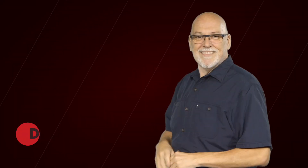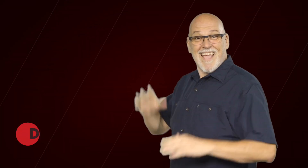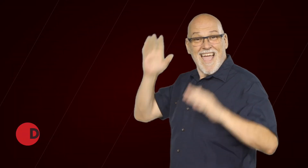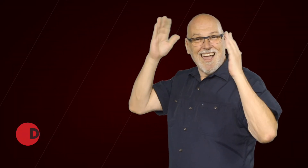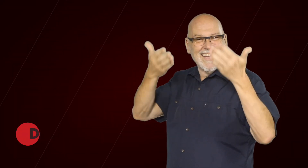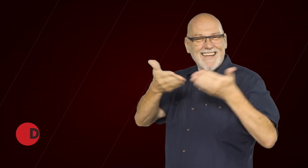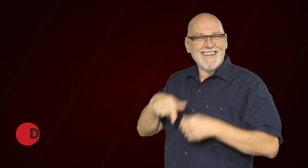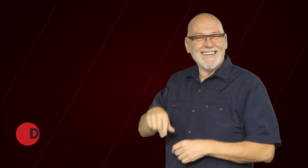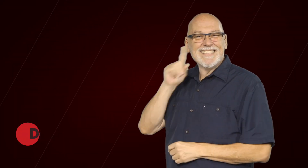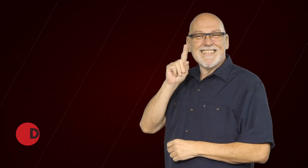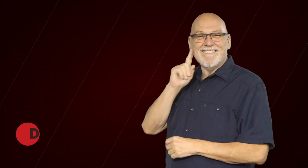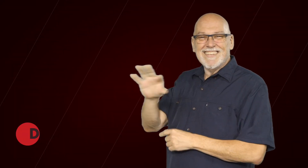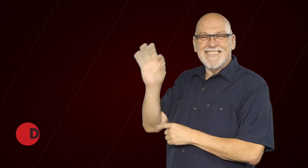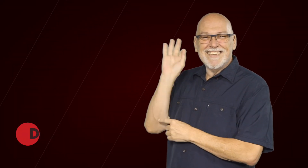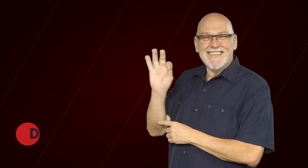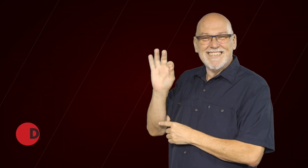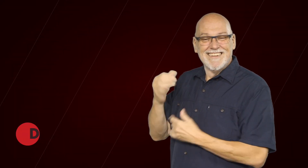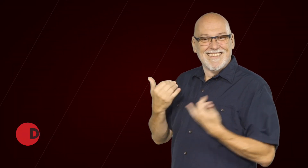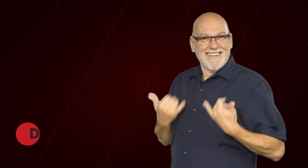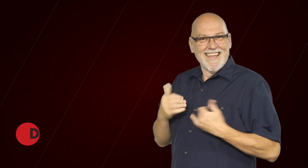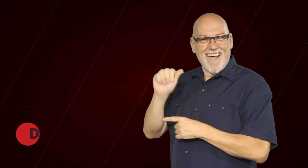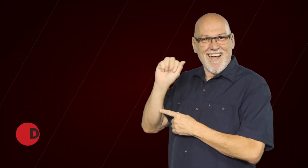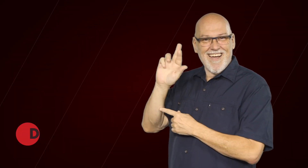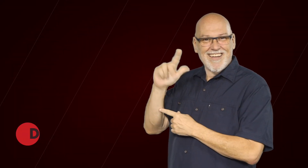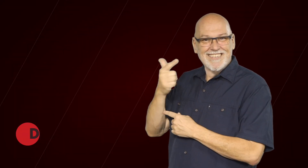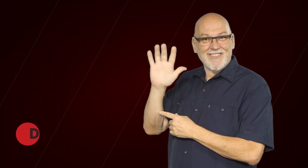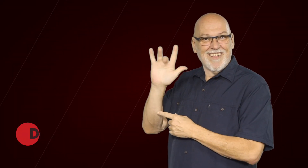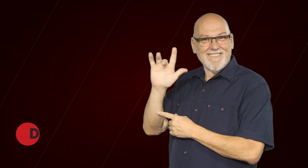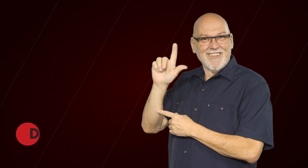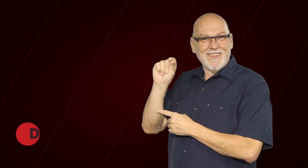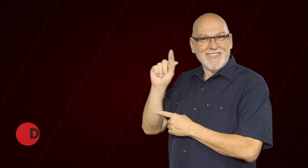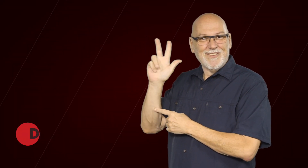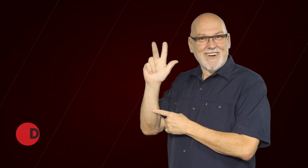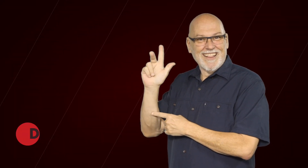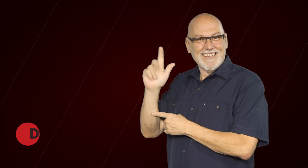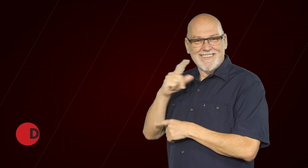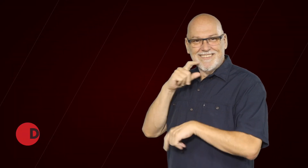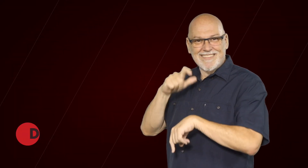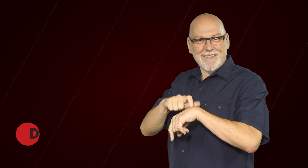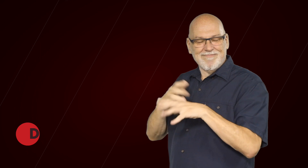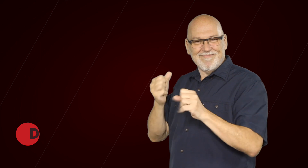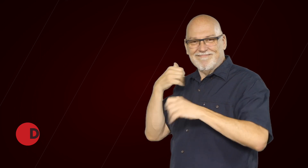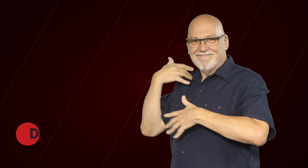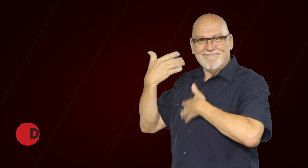Hello! This is DeafDots, 25 August 2023.